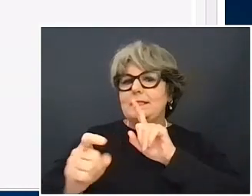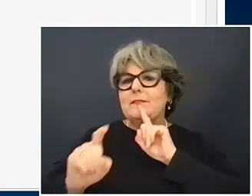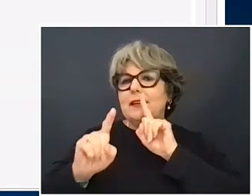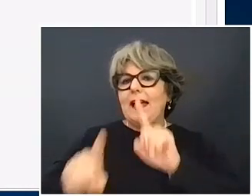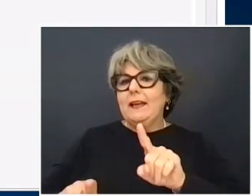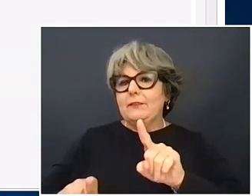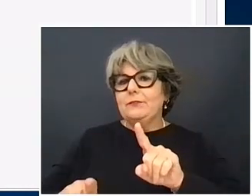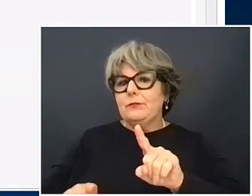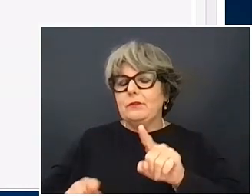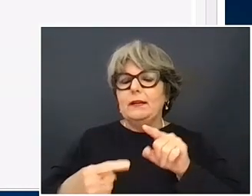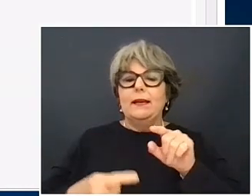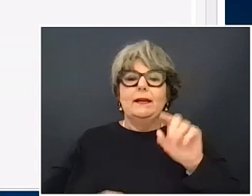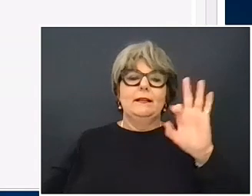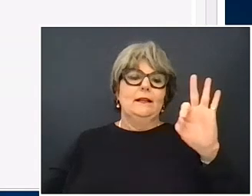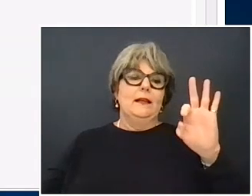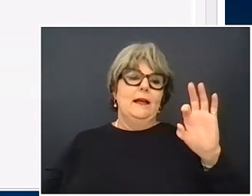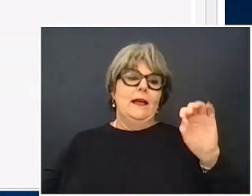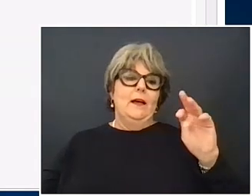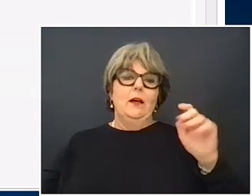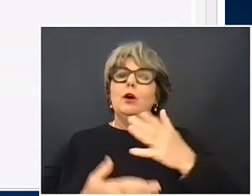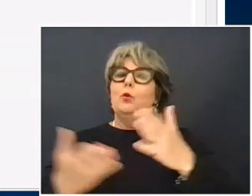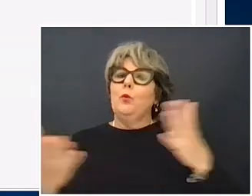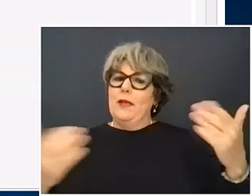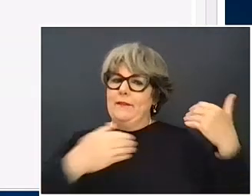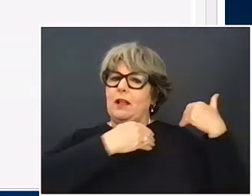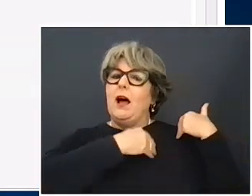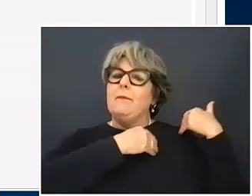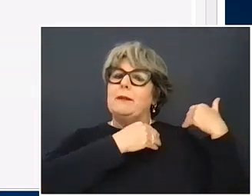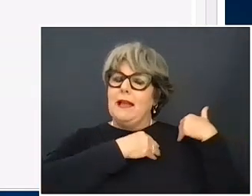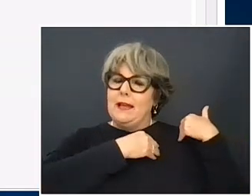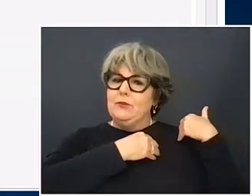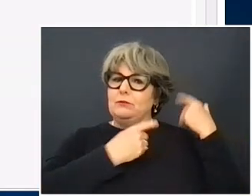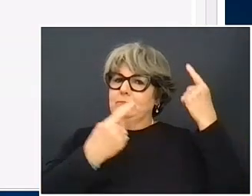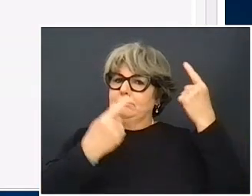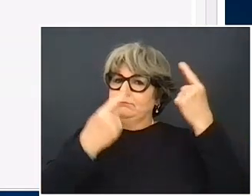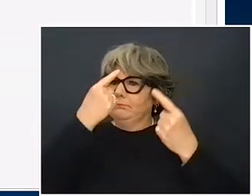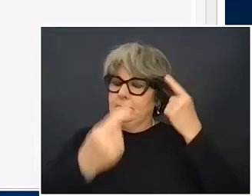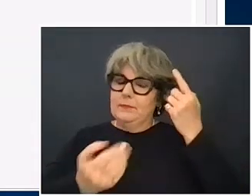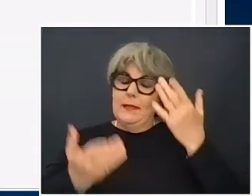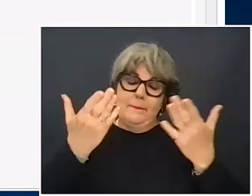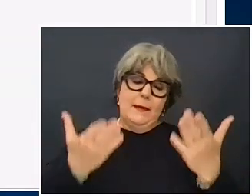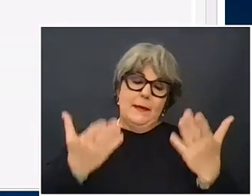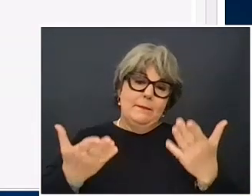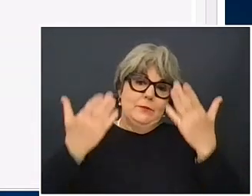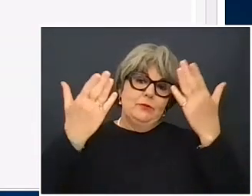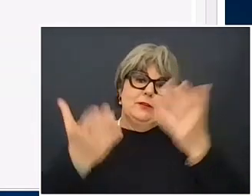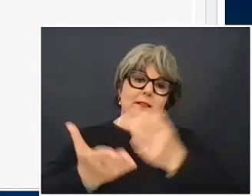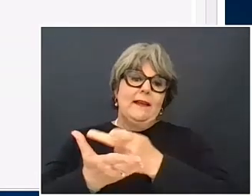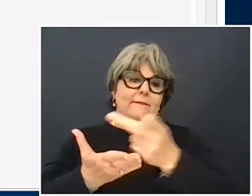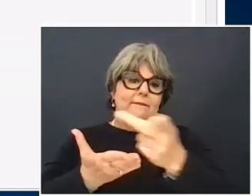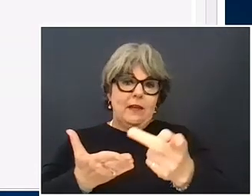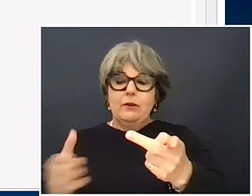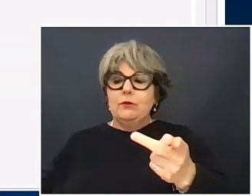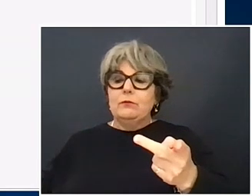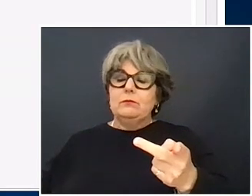So we have an obligation to take things into account that might suggest a failure to measure up to standards.